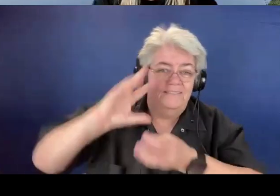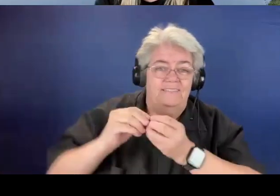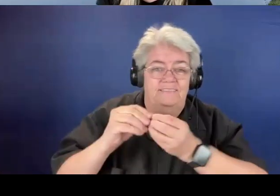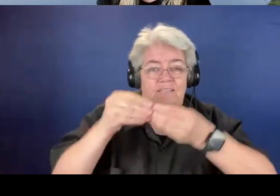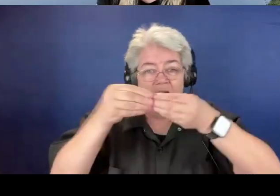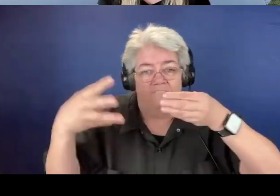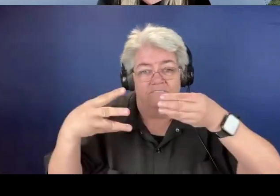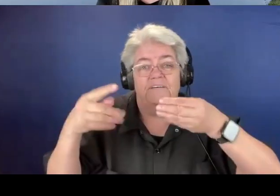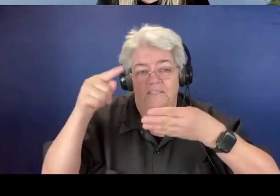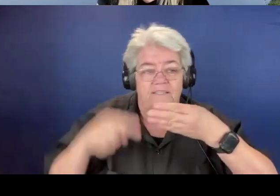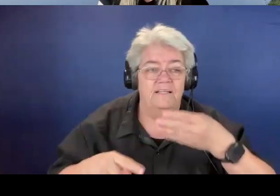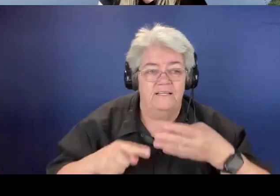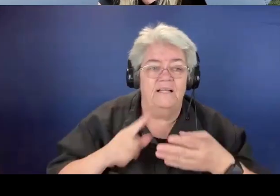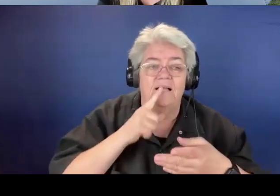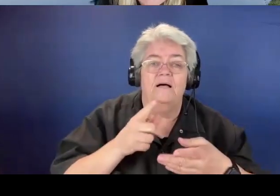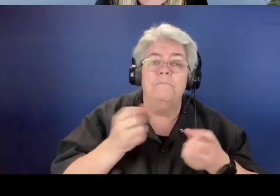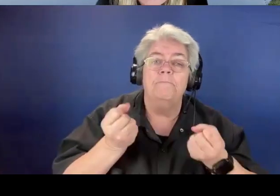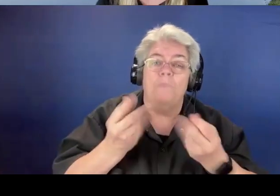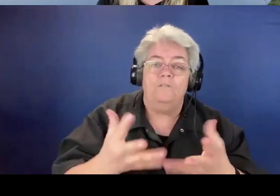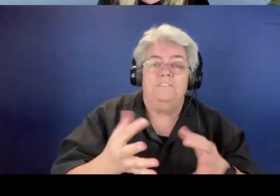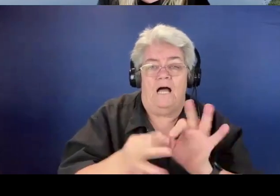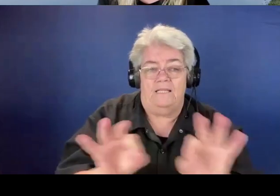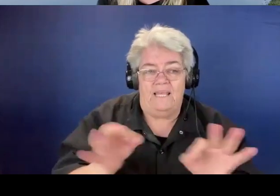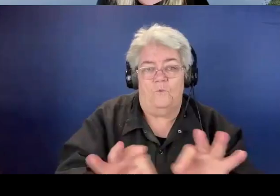We keep talking about it and it's important to keep hearing it.